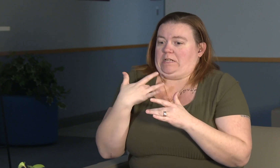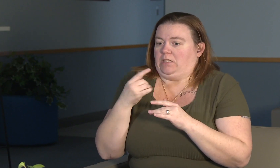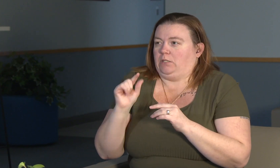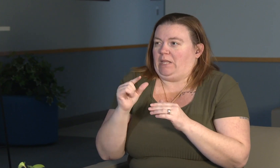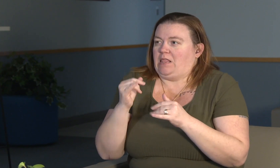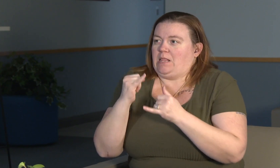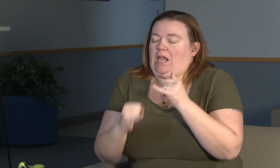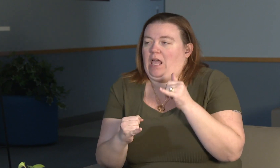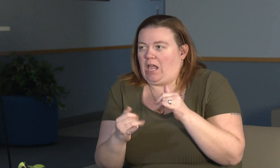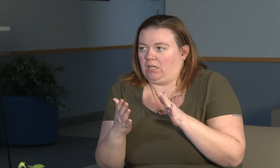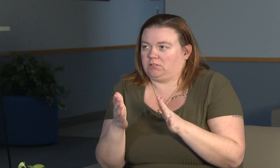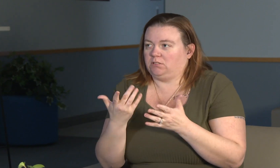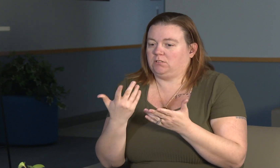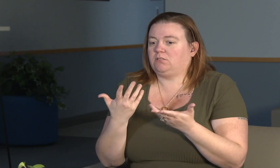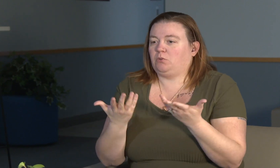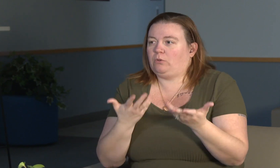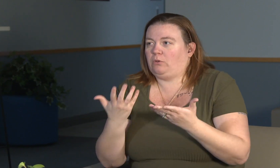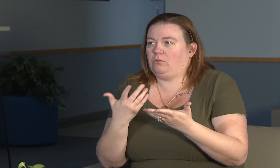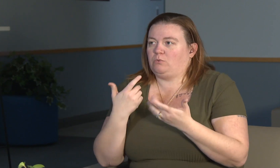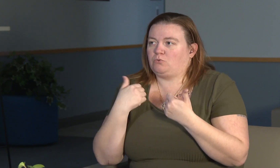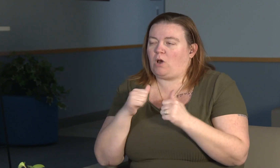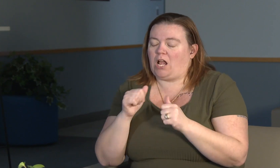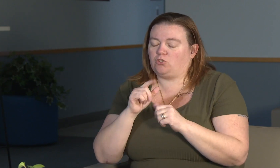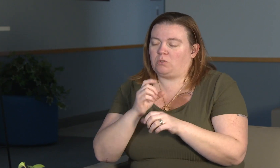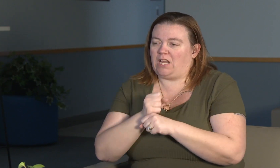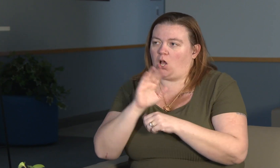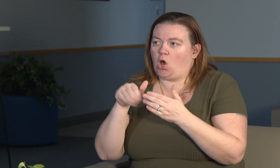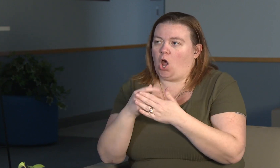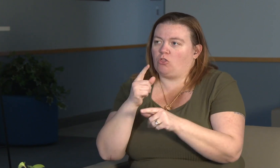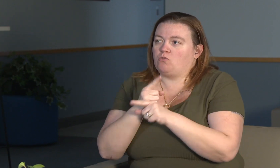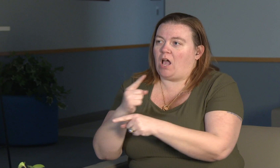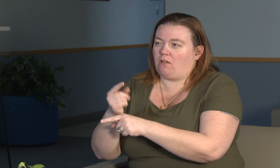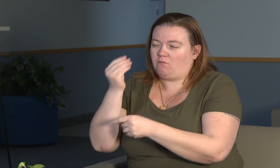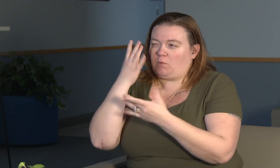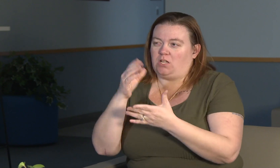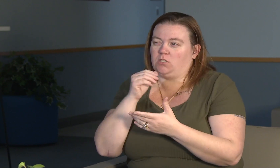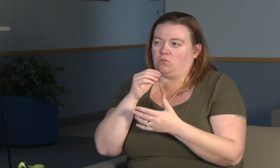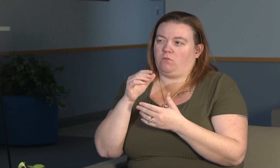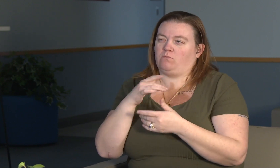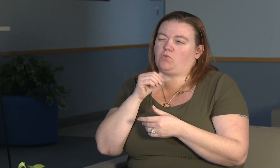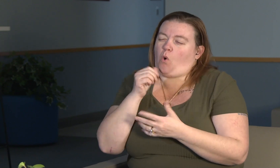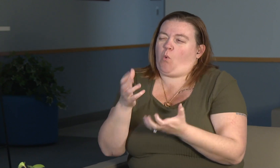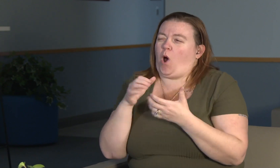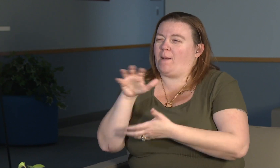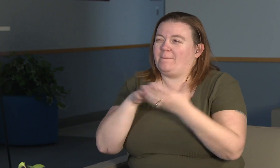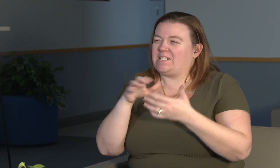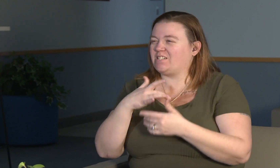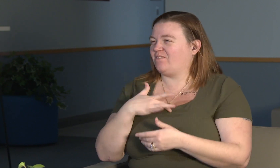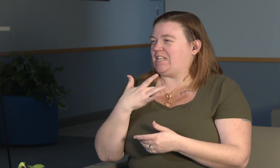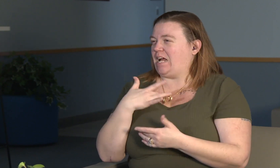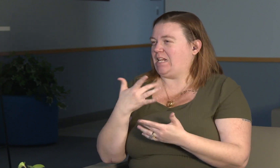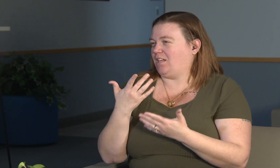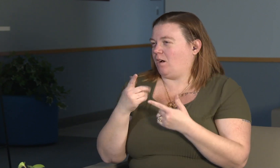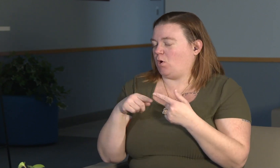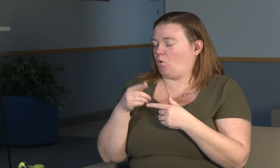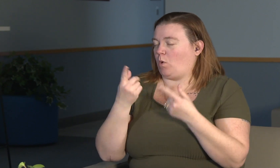as the deaf community we felt, you know, often we feel and we did in this situation that we were getting information kind of um last